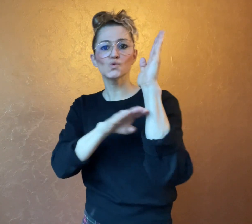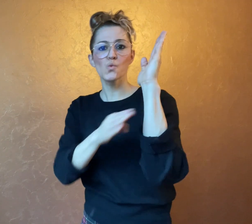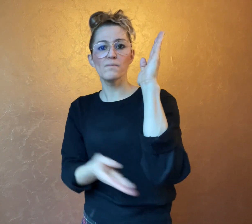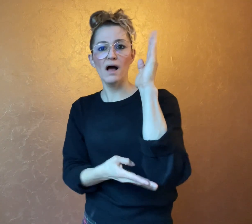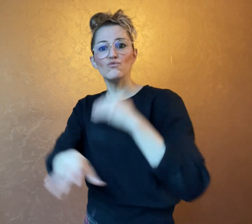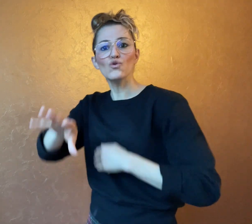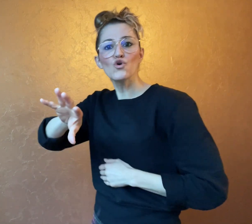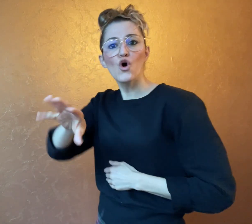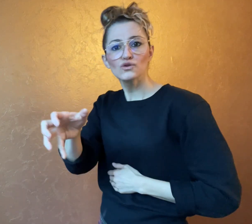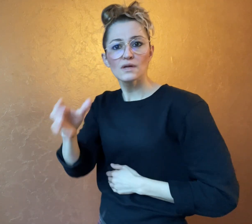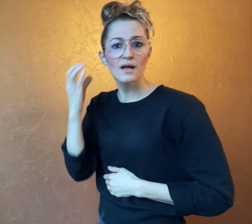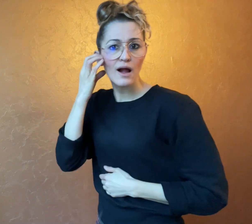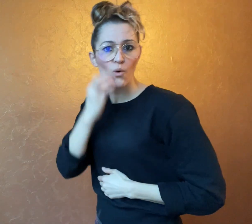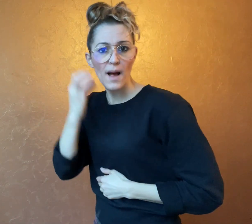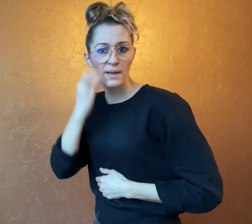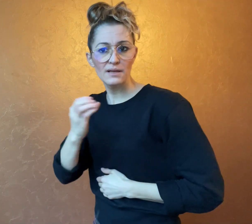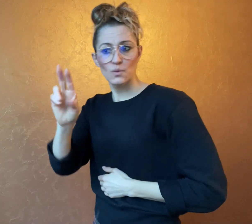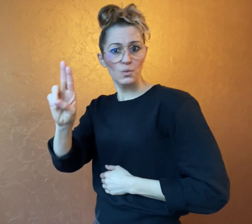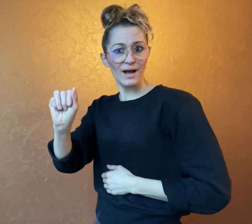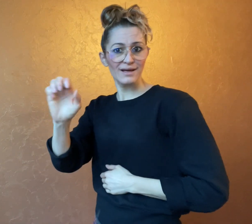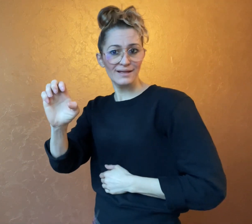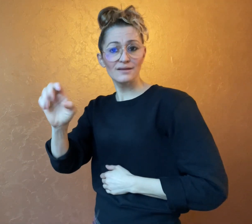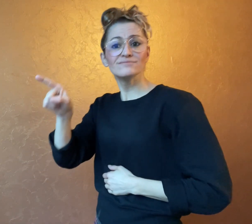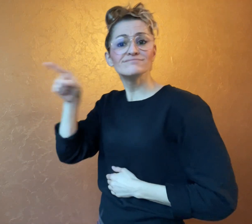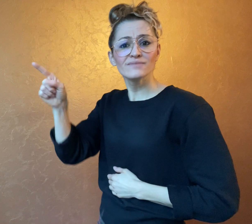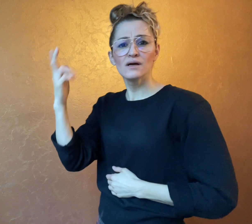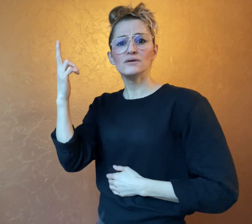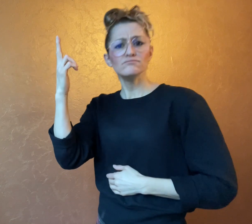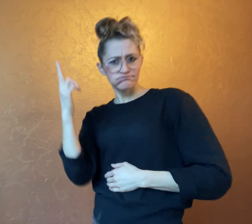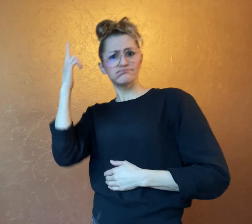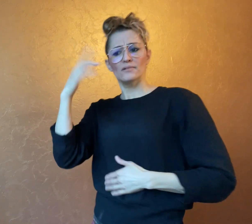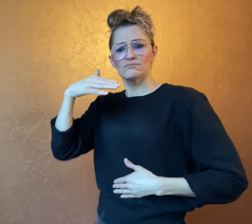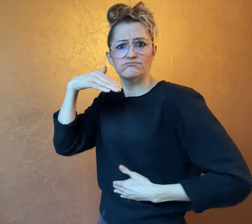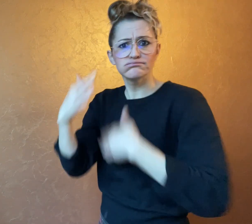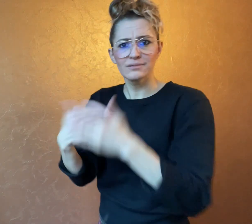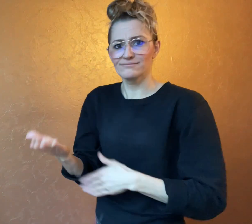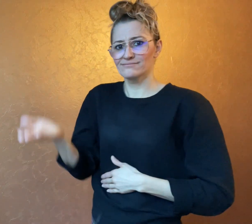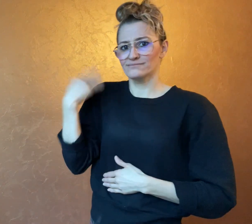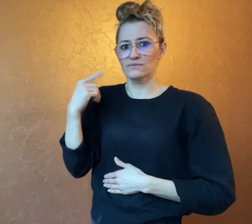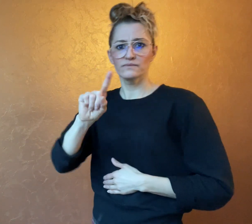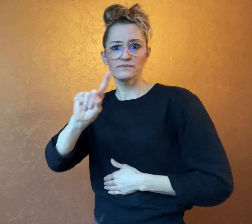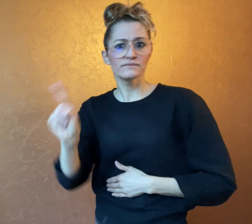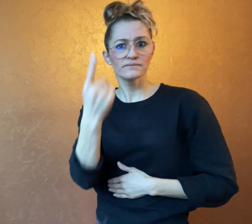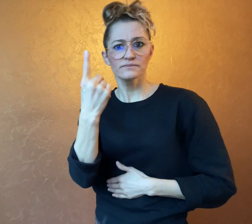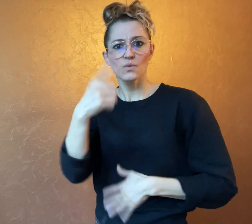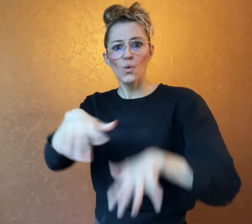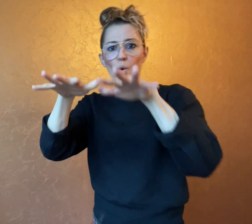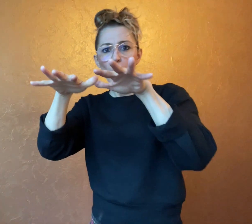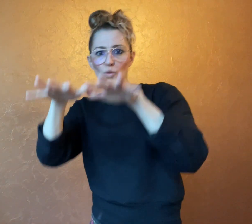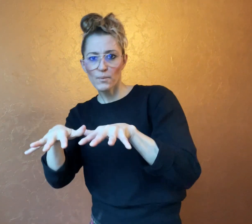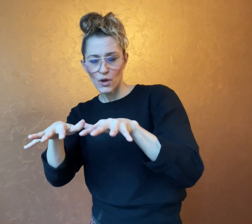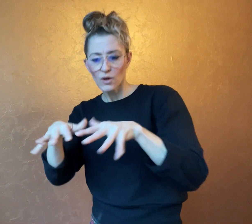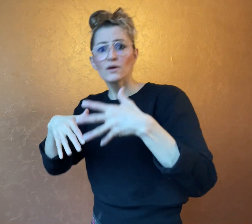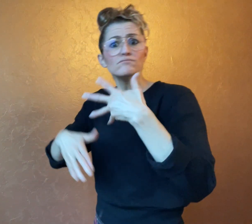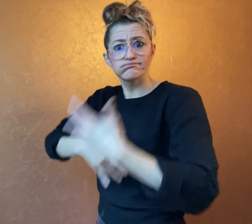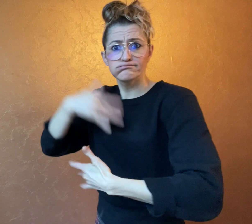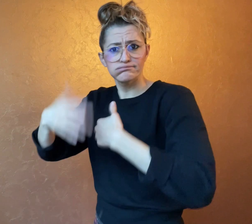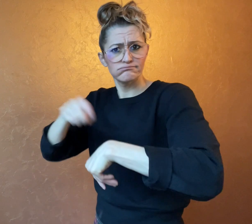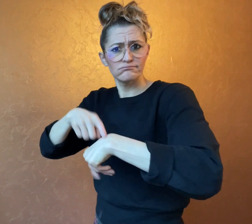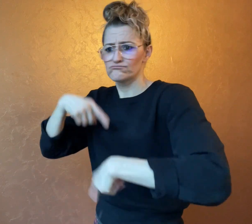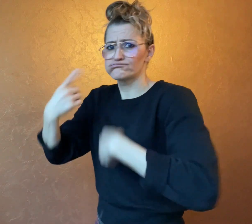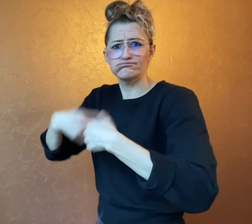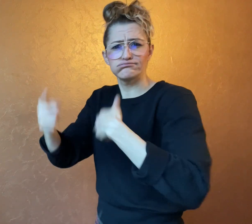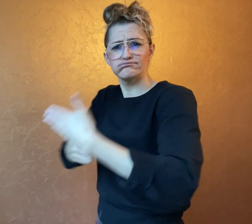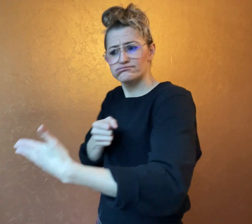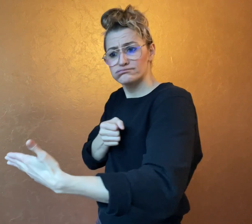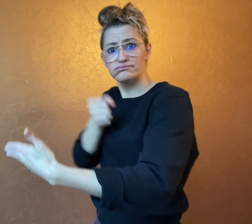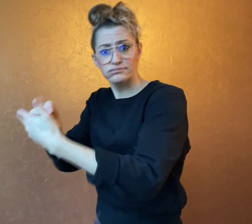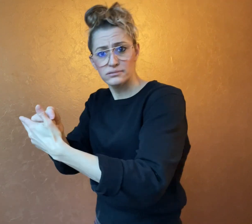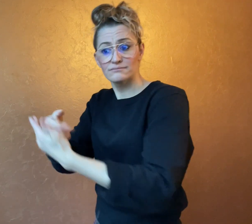United Arab Emirates (UAE). It started on October 1,